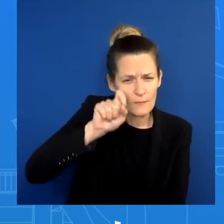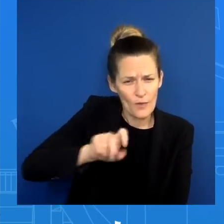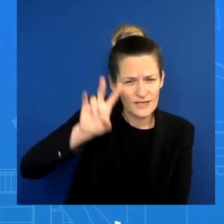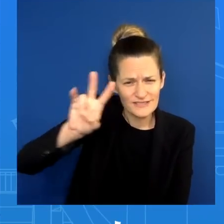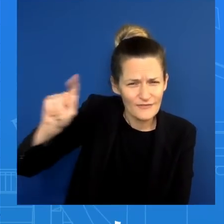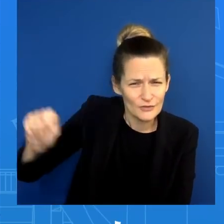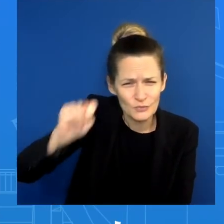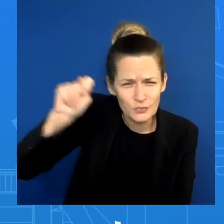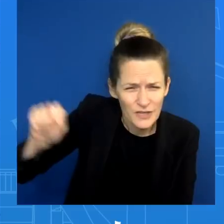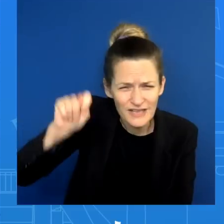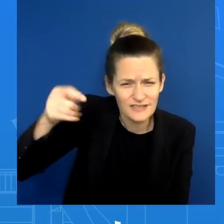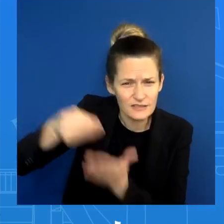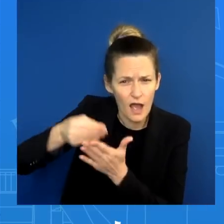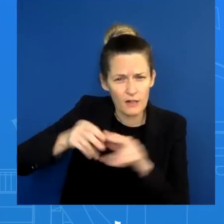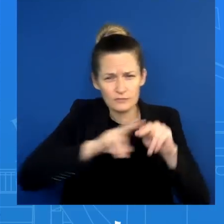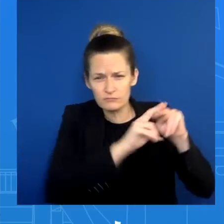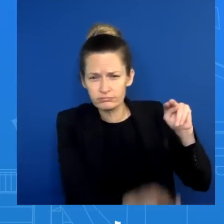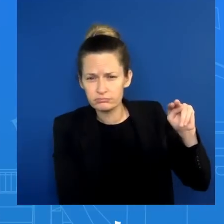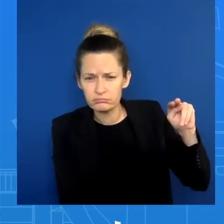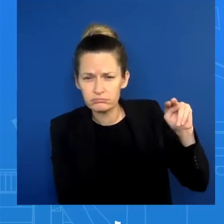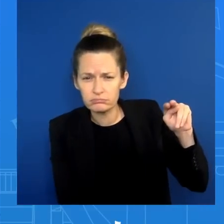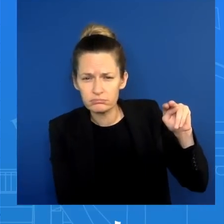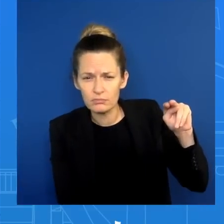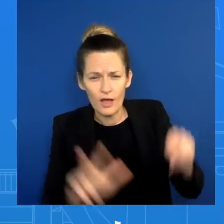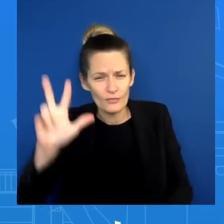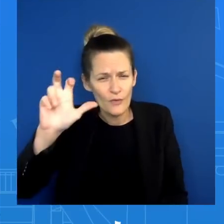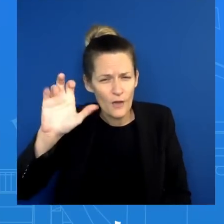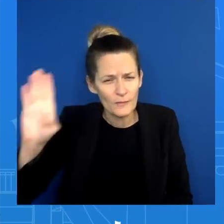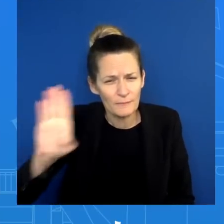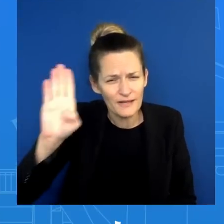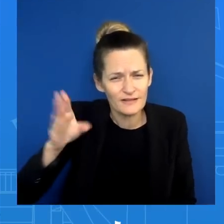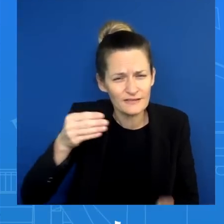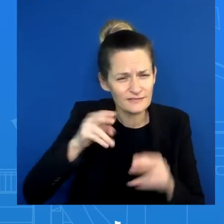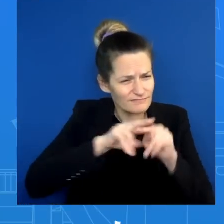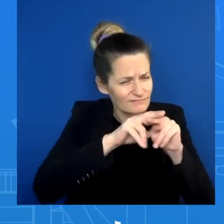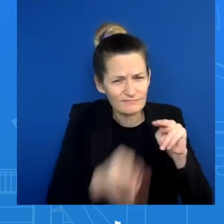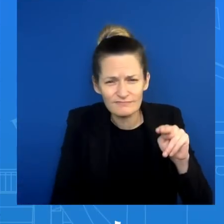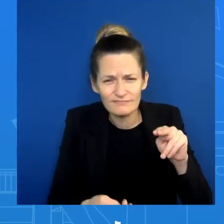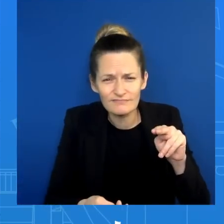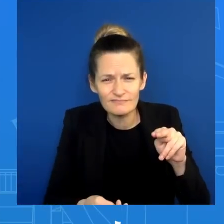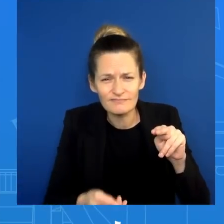presidents, presidents, administration. That matters.